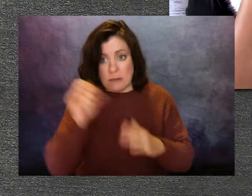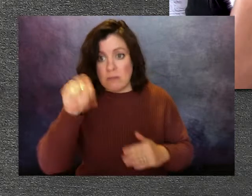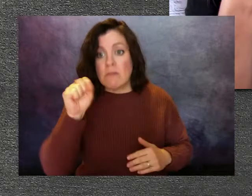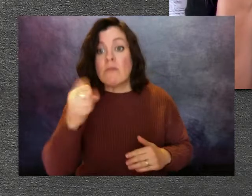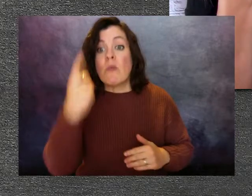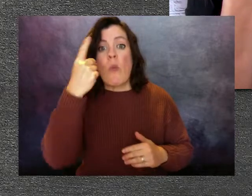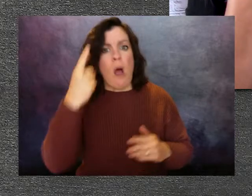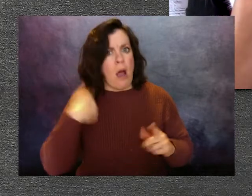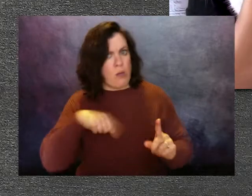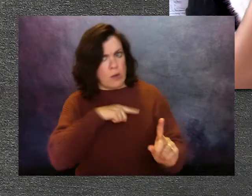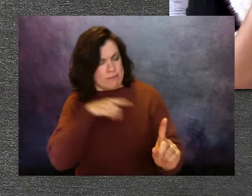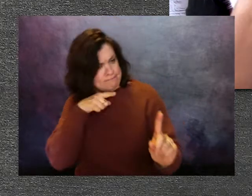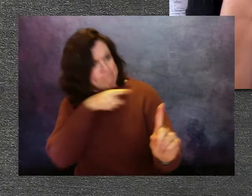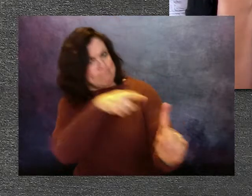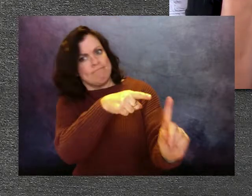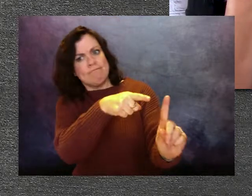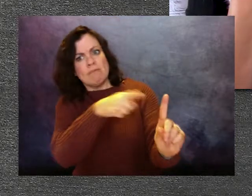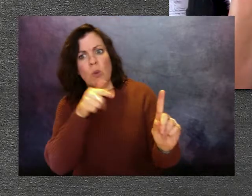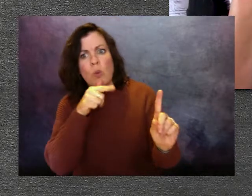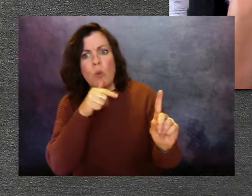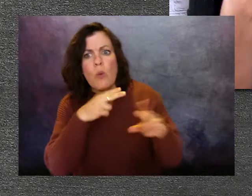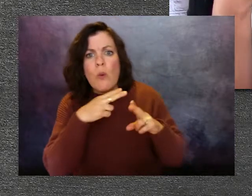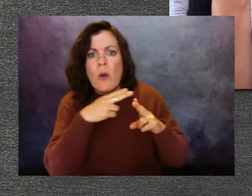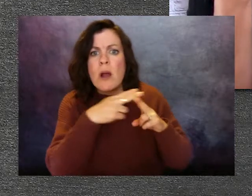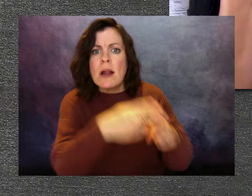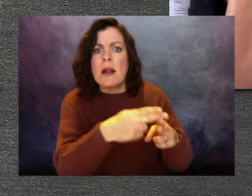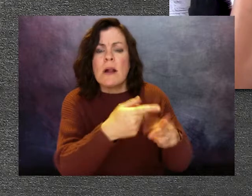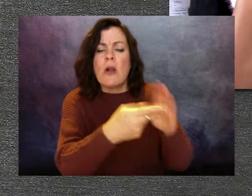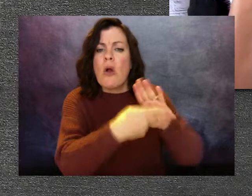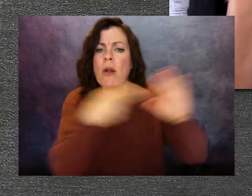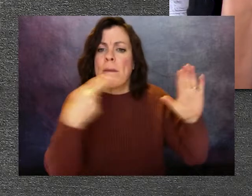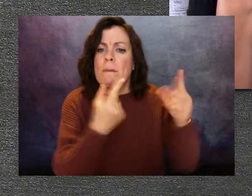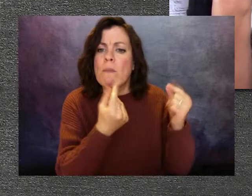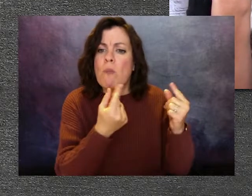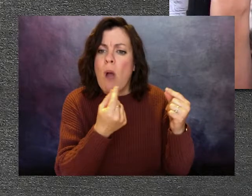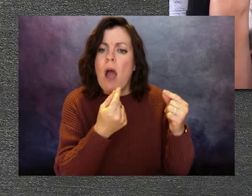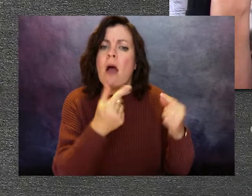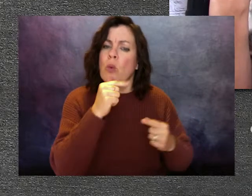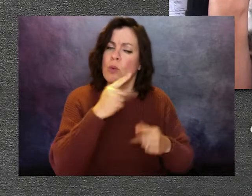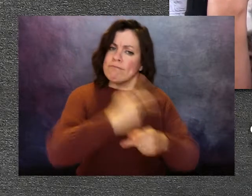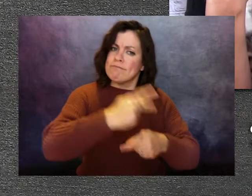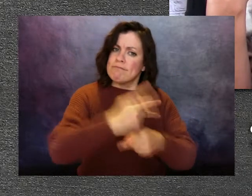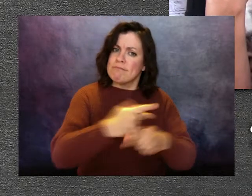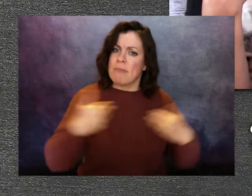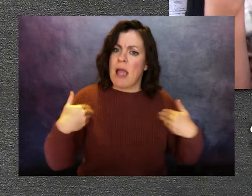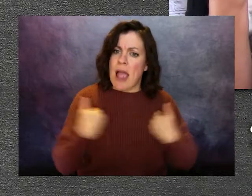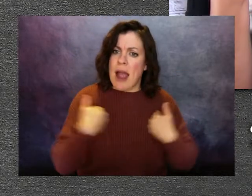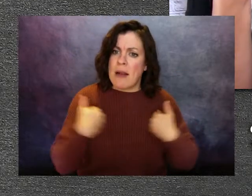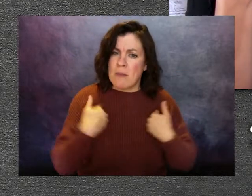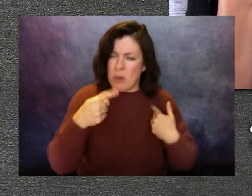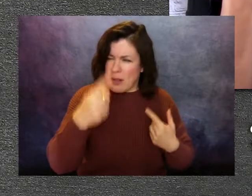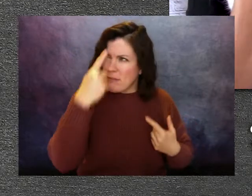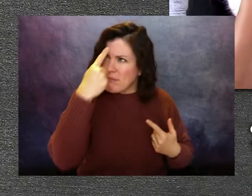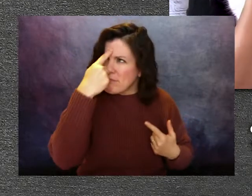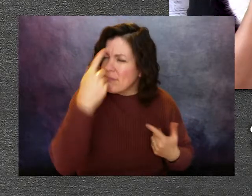that helps take care of animals. Do you have any idea what kind of community helper would help take of animals?